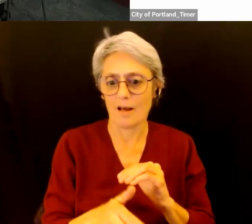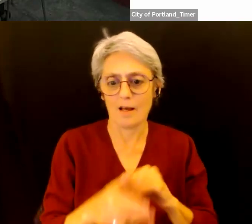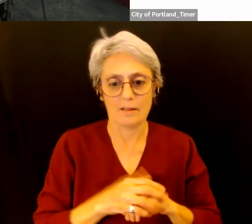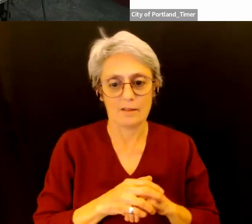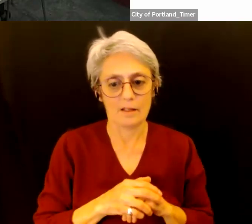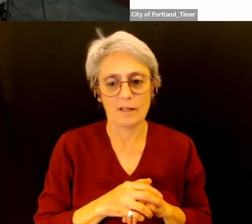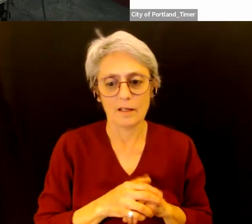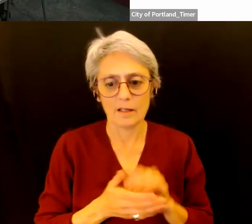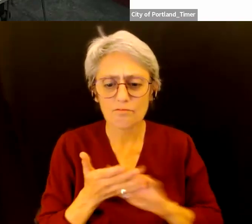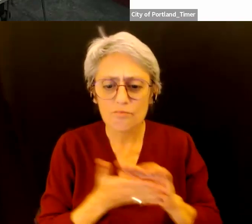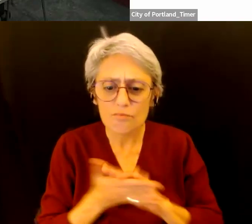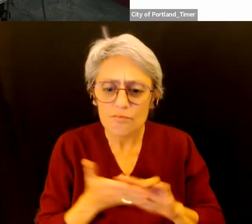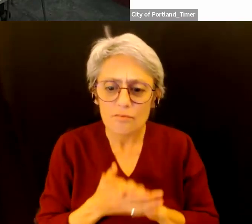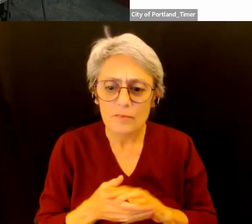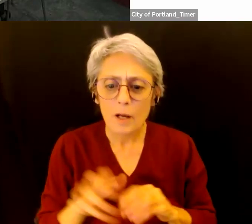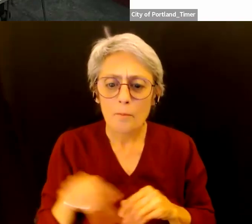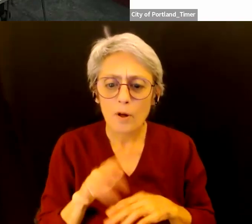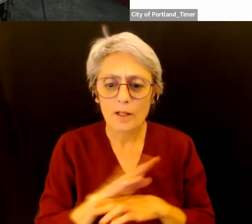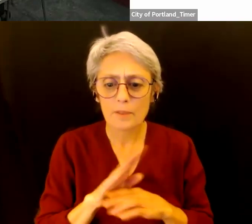There is no reason why the police bureau should be immune from cuts.